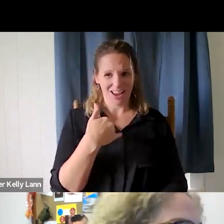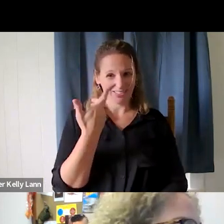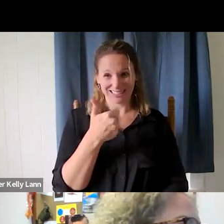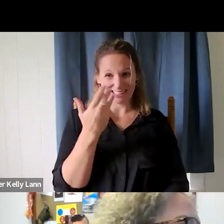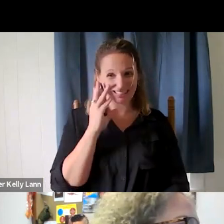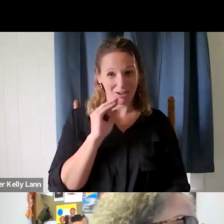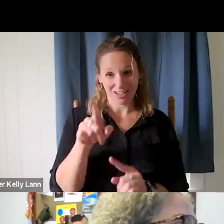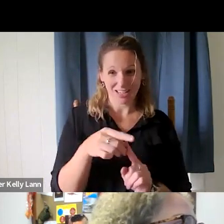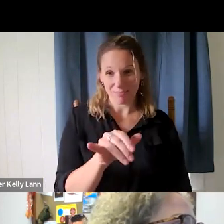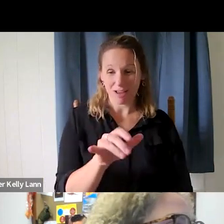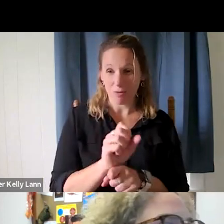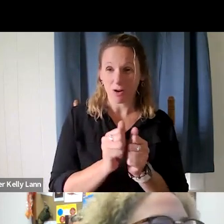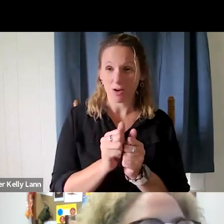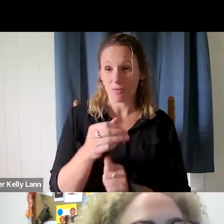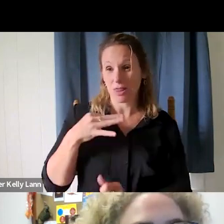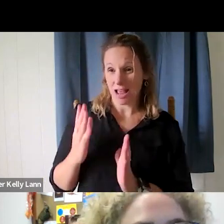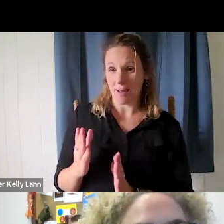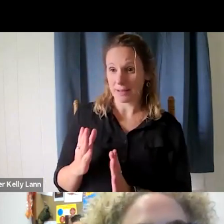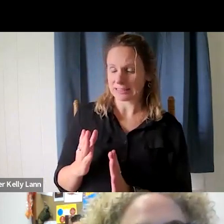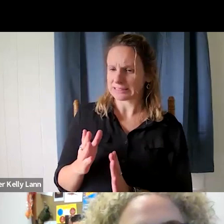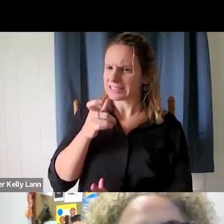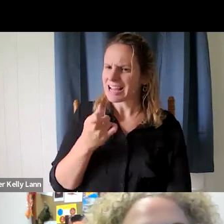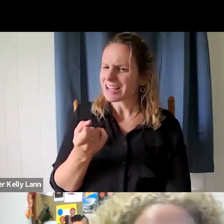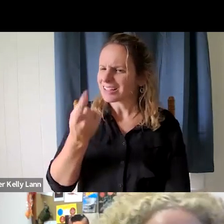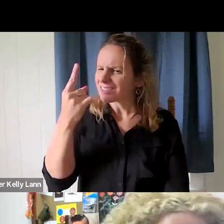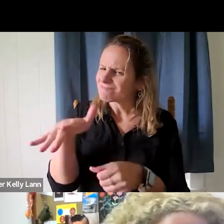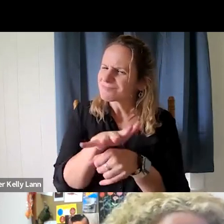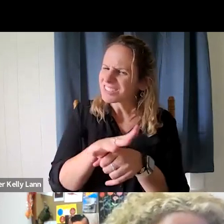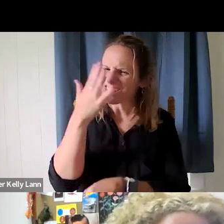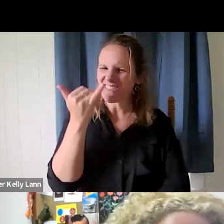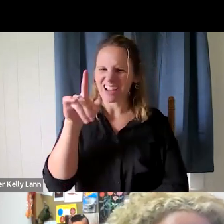about working with applicants that really didn't quite understand why this was something